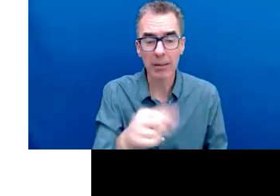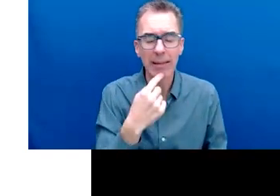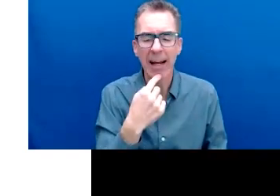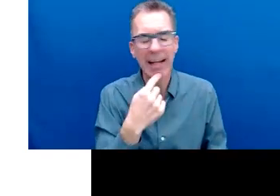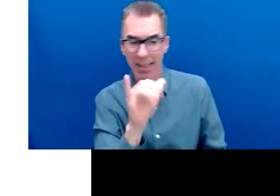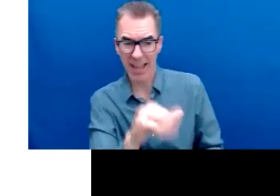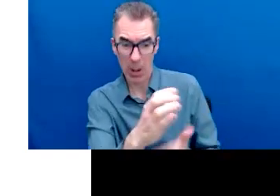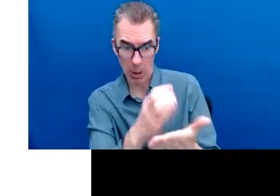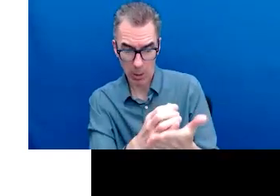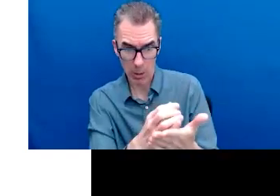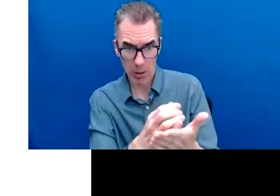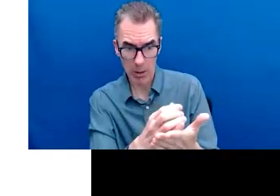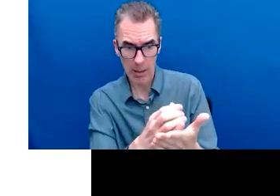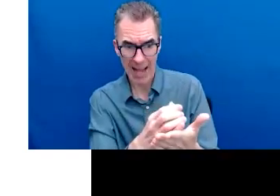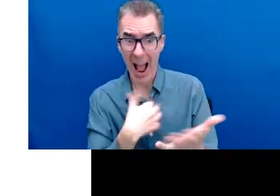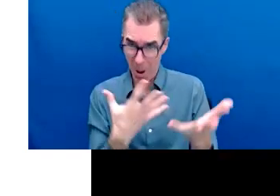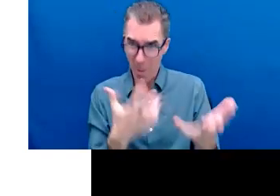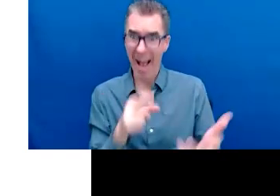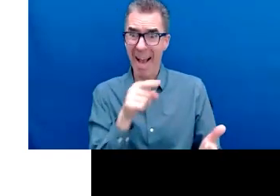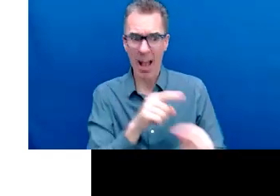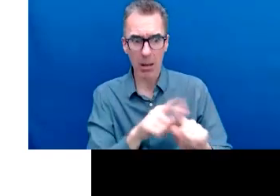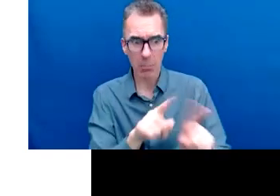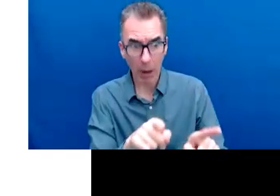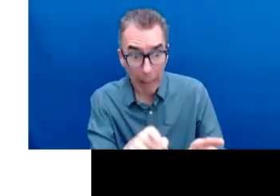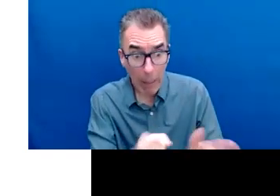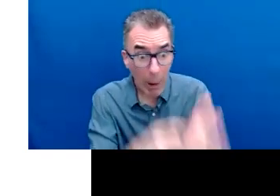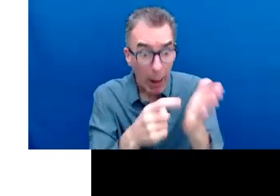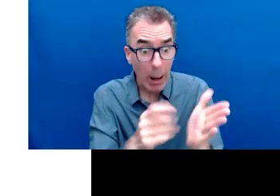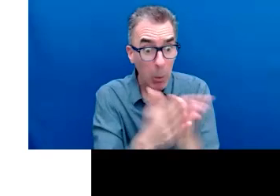at some time in their college career because the textbooks were too expensive.